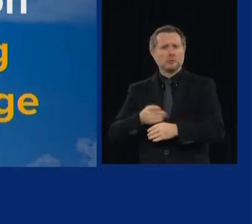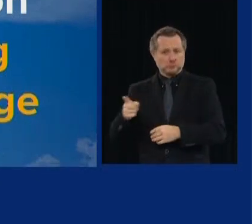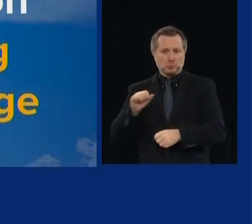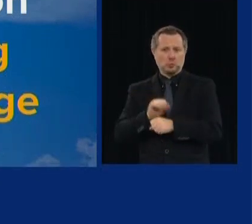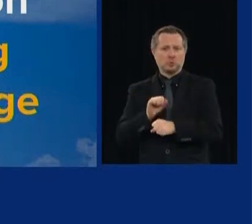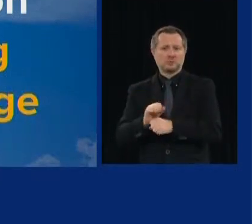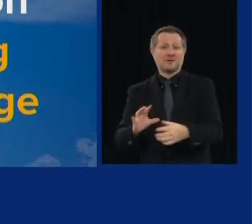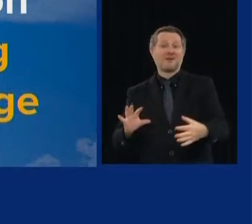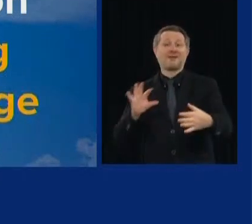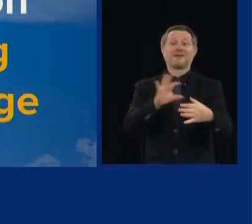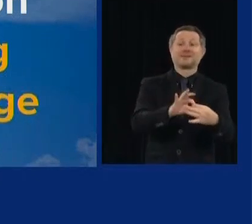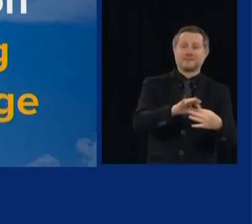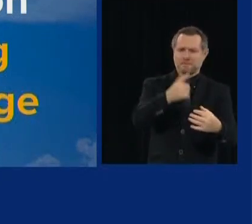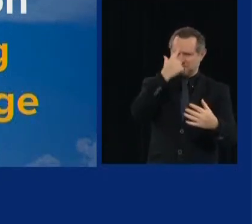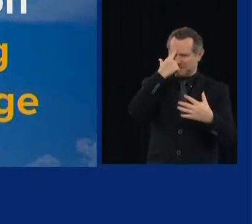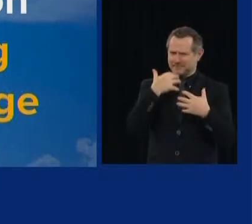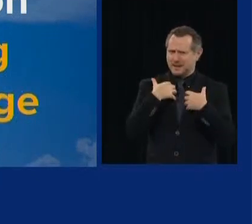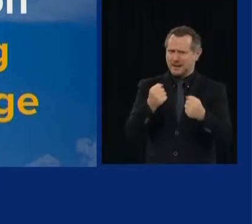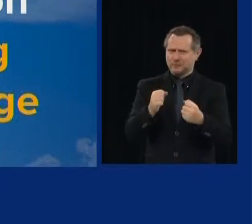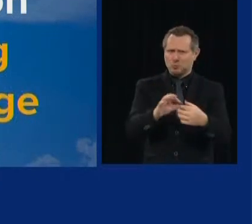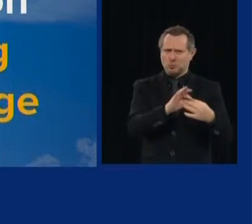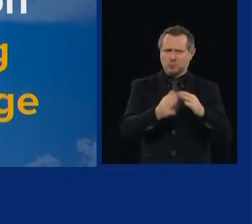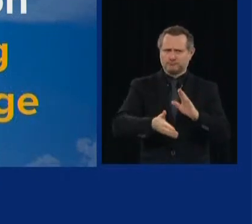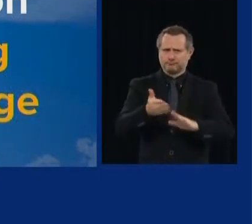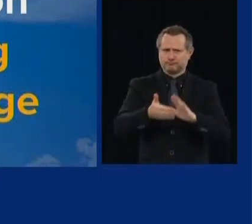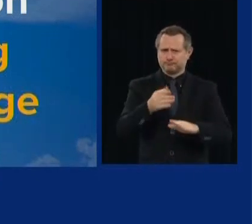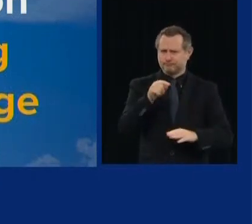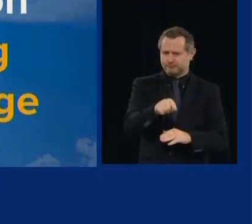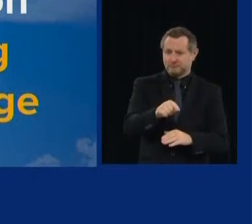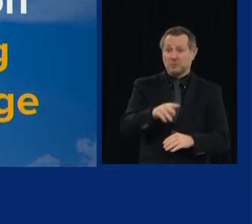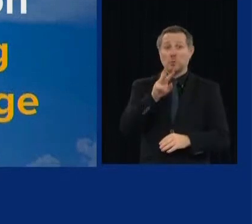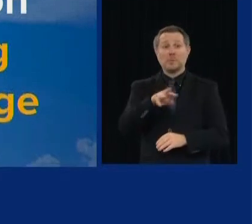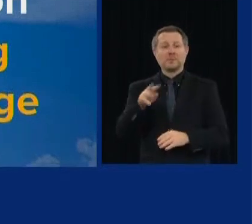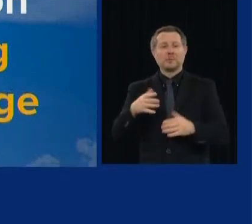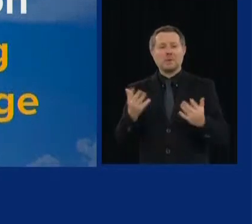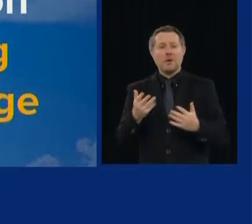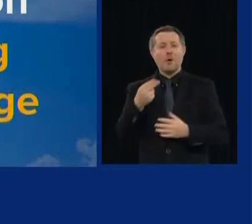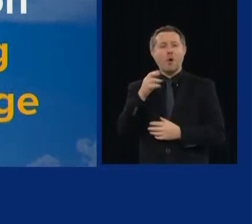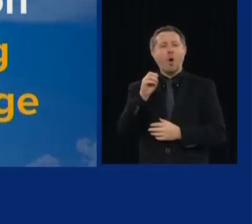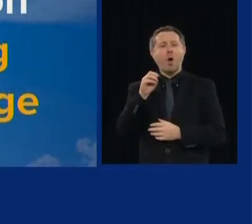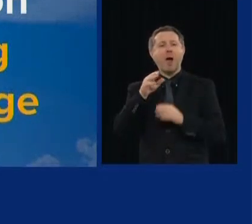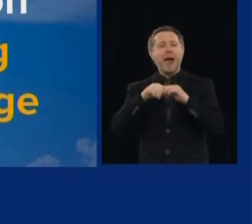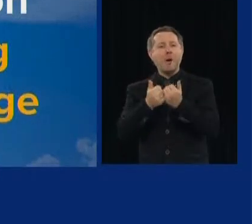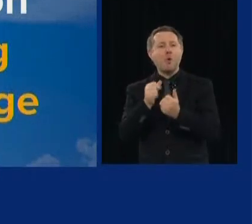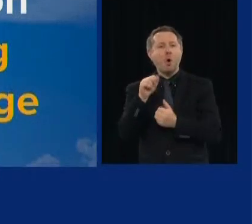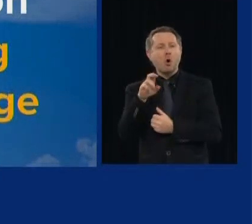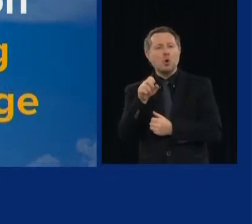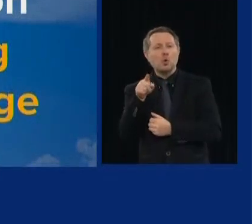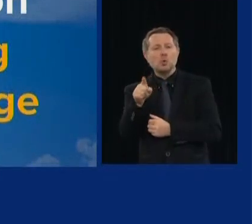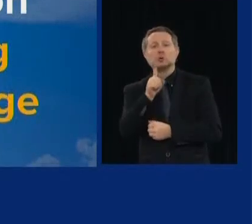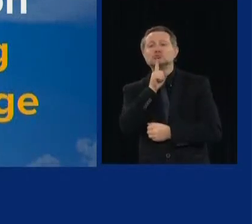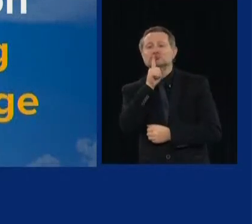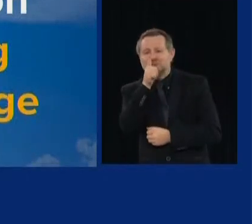DAUGHTER, MY NIECE, KATIE WHO IS A TECH GENIUS WORKING WITH THE MENTAL HEALTH COALITION.